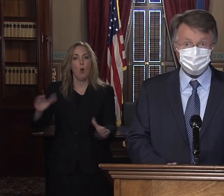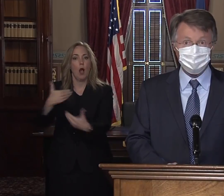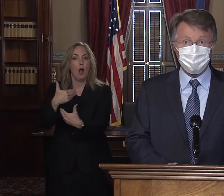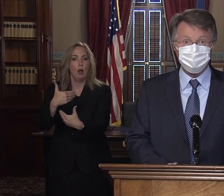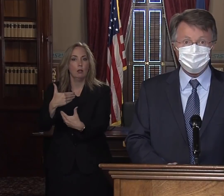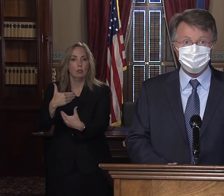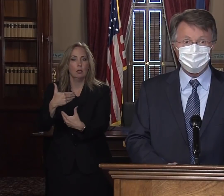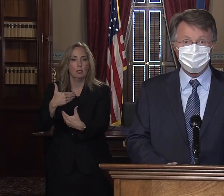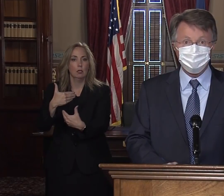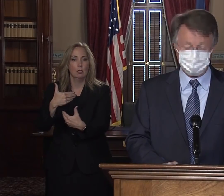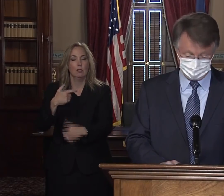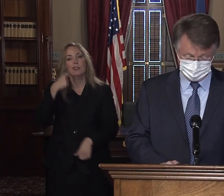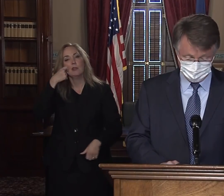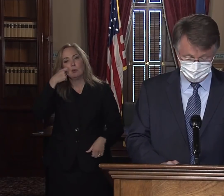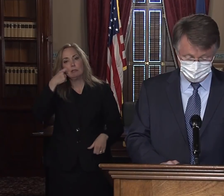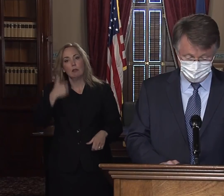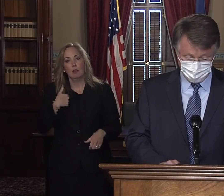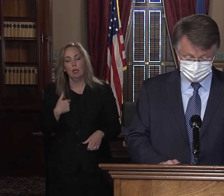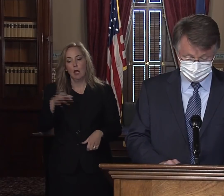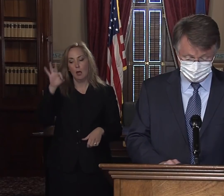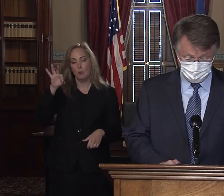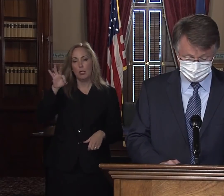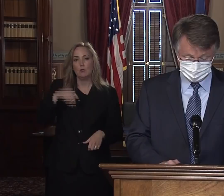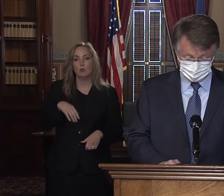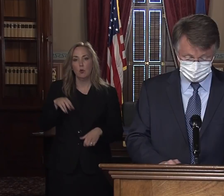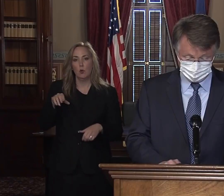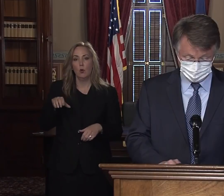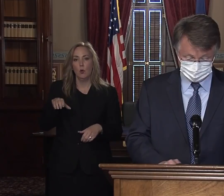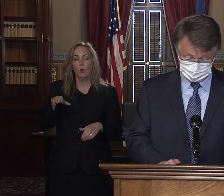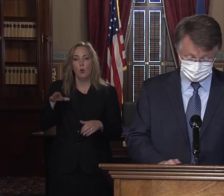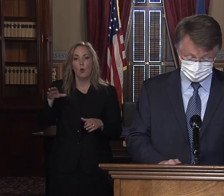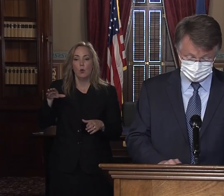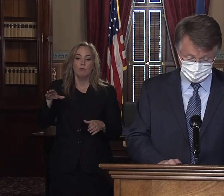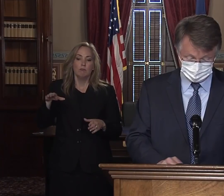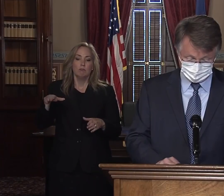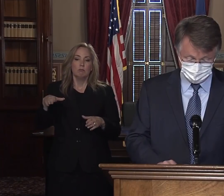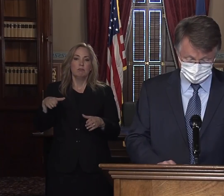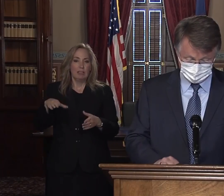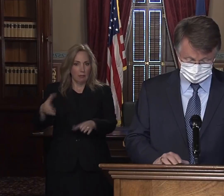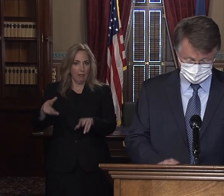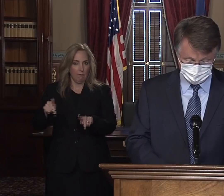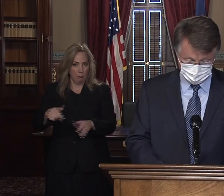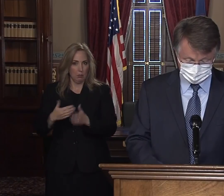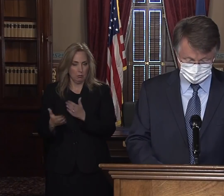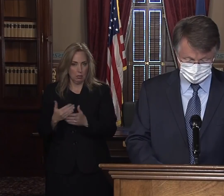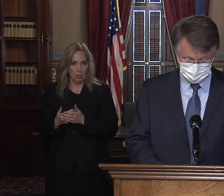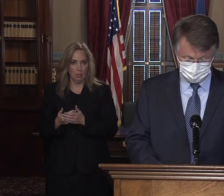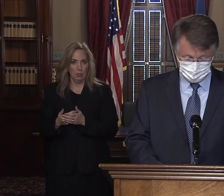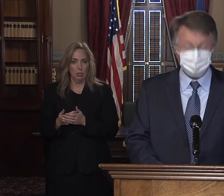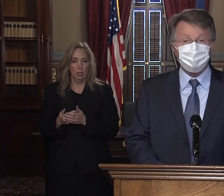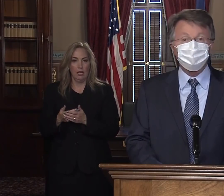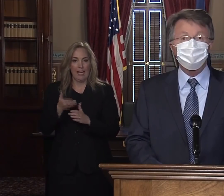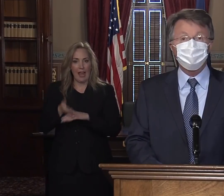THING THAT'S BEEN THE MOST DIFFICULT, NO HANDSHAKES, NO HUGS. RECENTLY I PREACHED A FUNERAL,